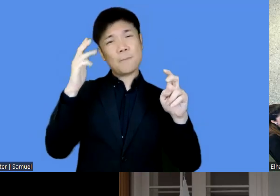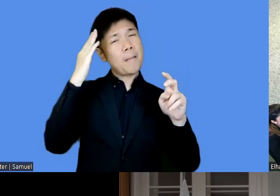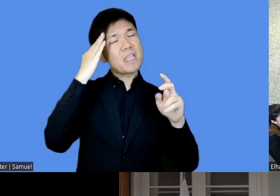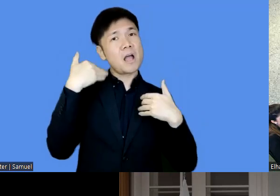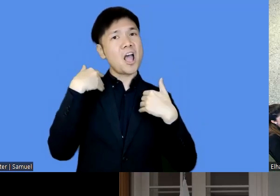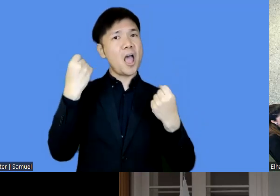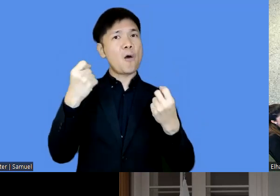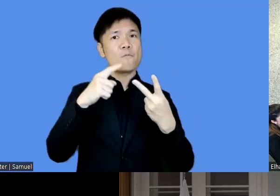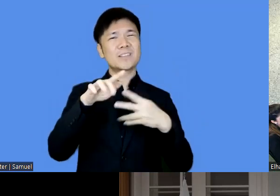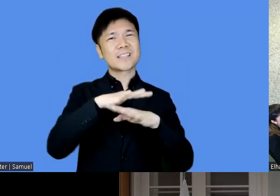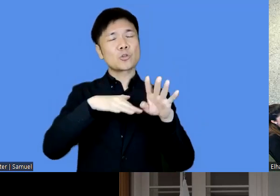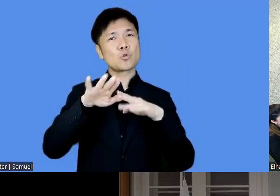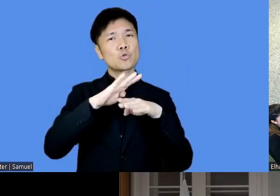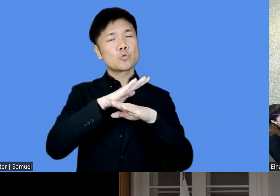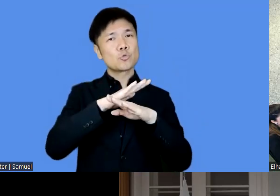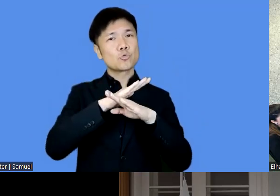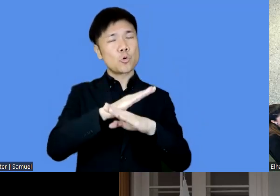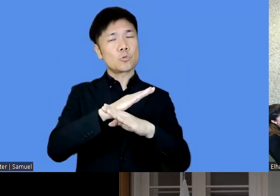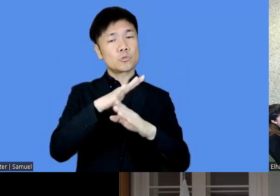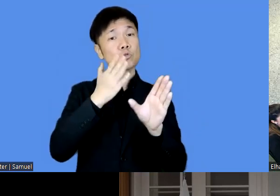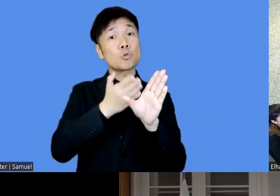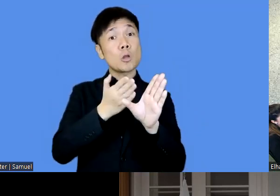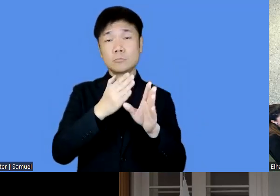That was useful for us to have a discussion here.